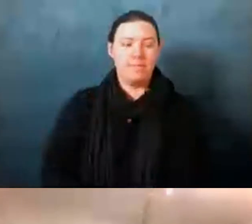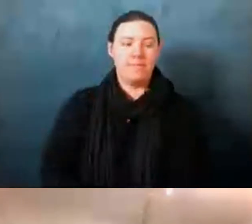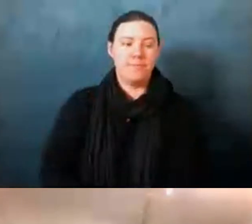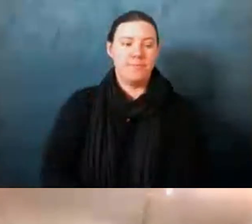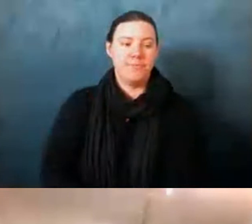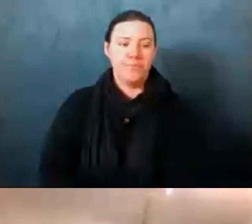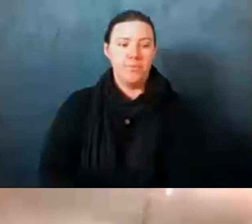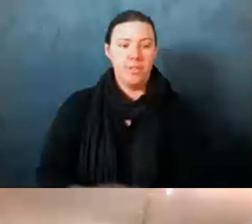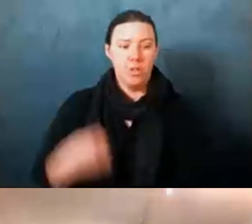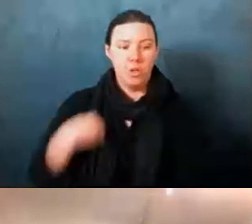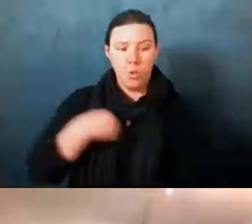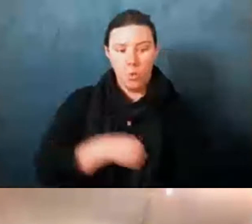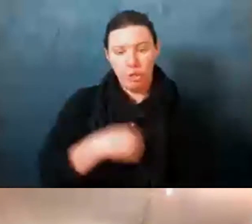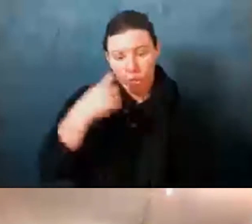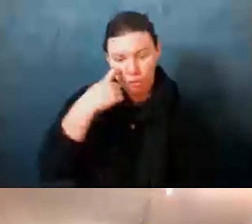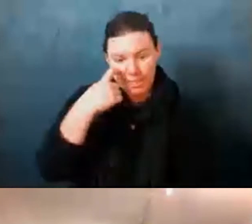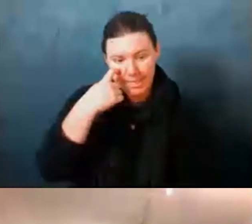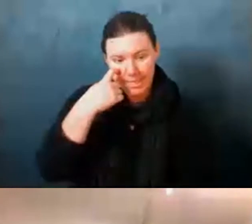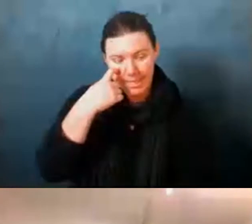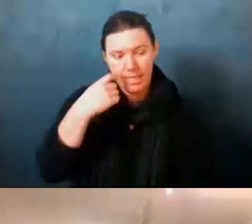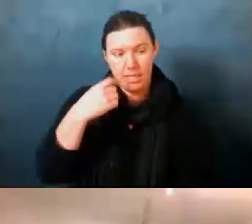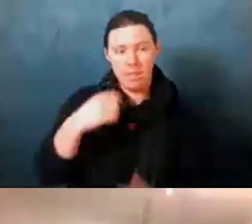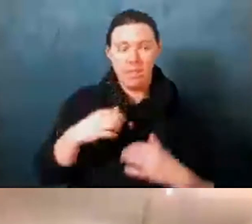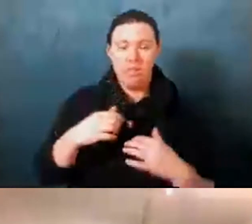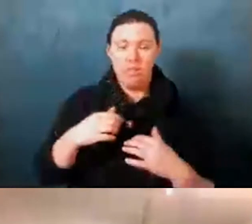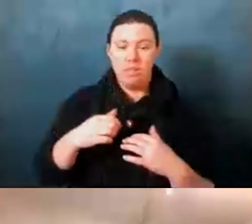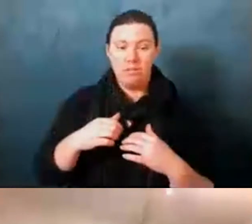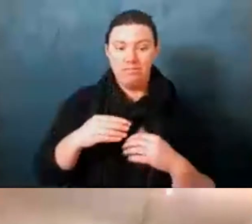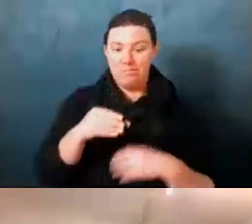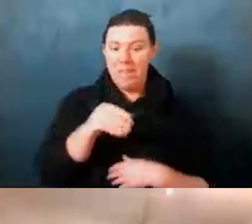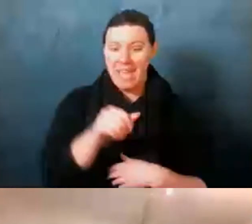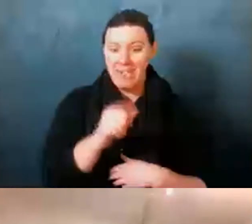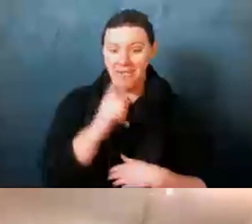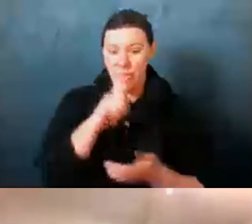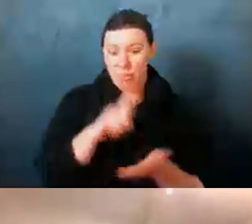and the main reason we did that as an association